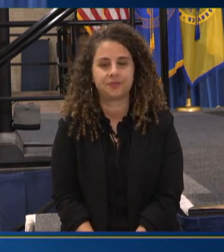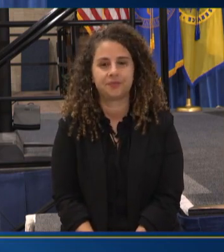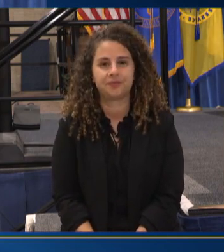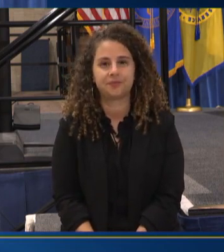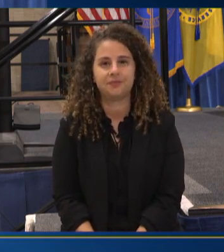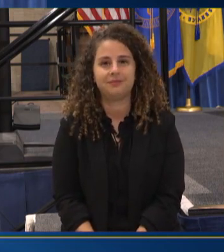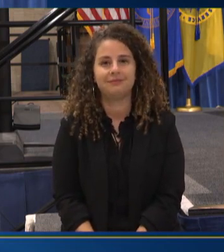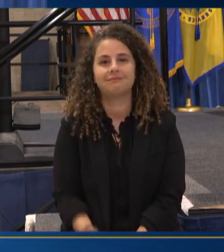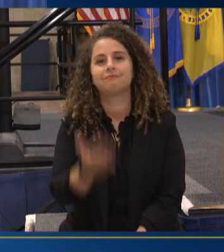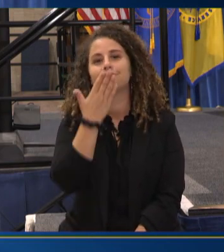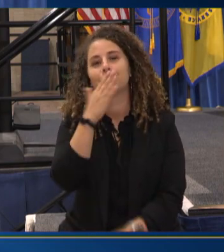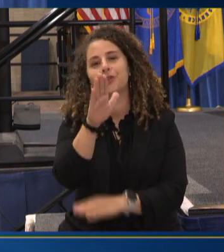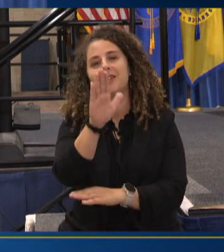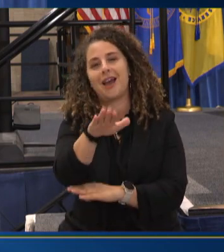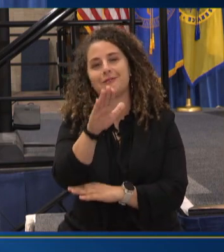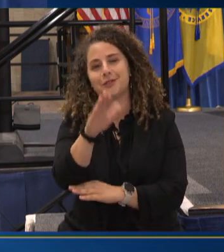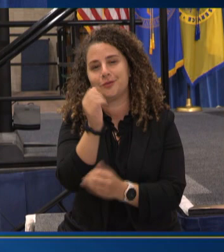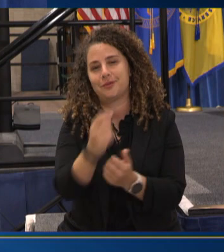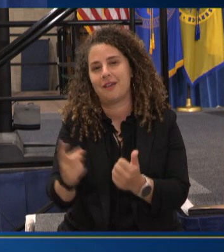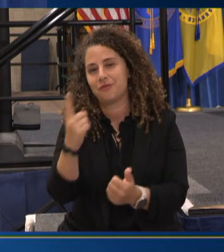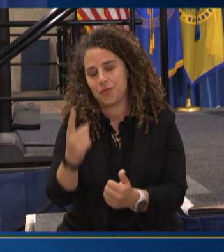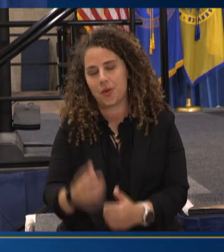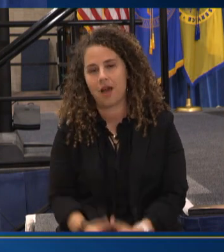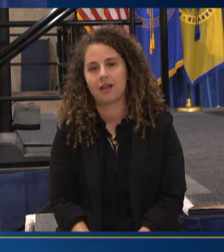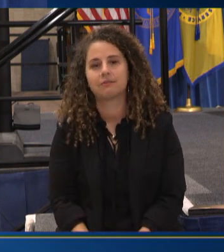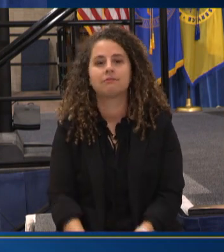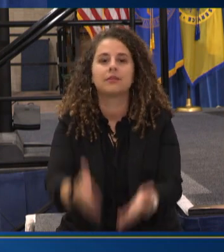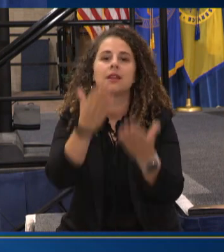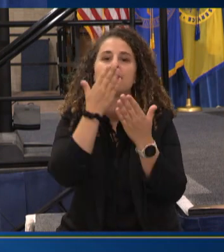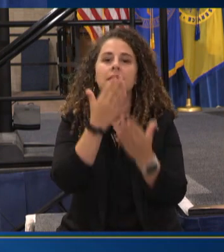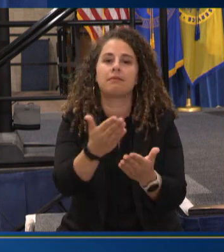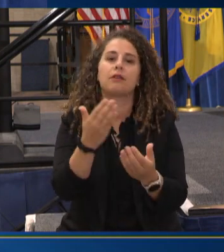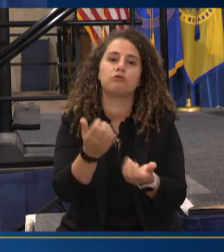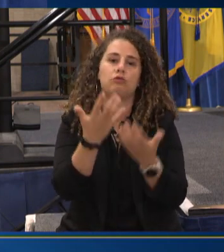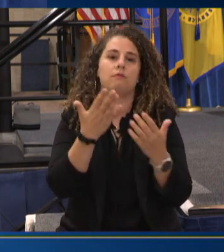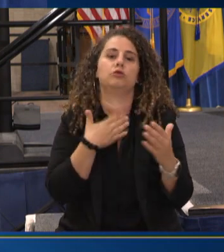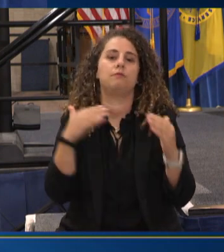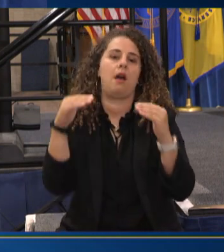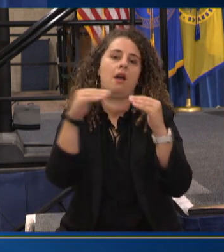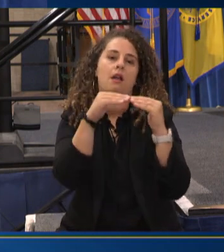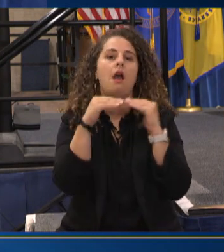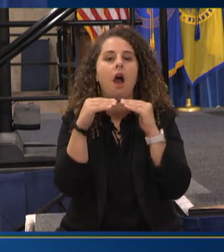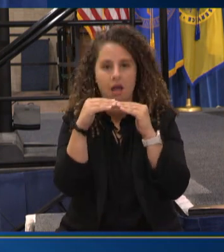Good afternoon, everyone. Thank you so much to my colleagues,